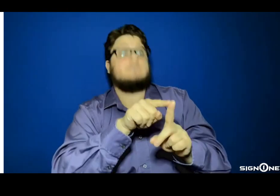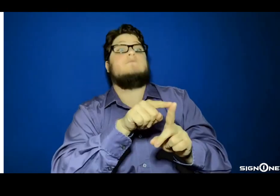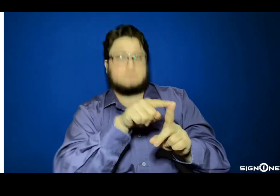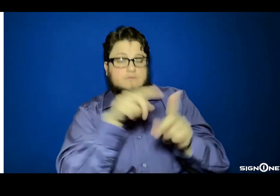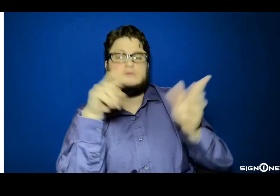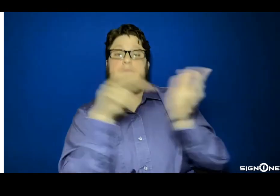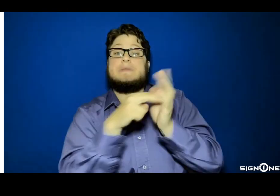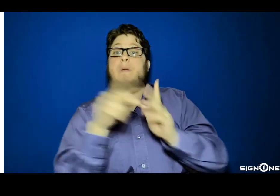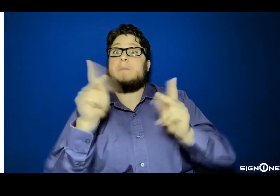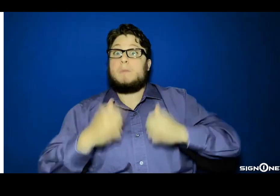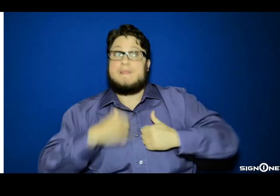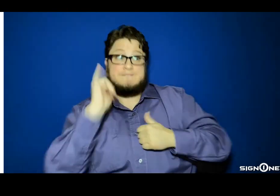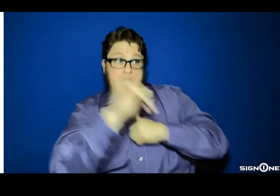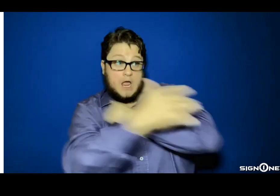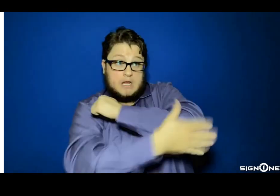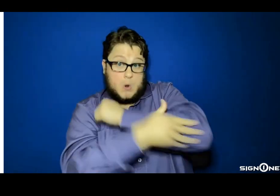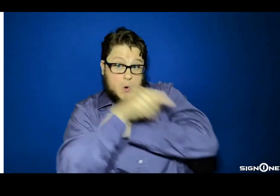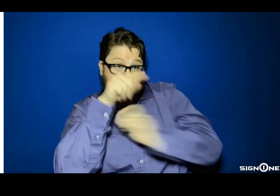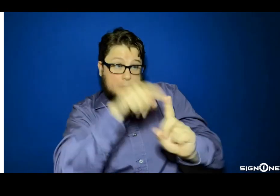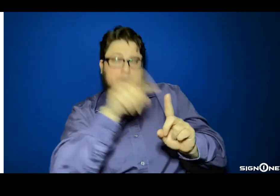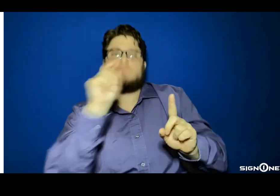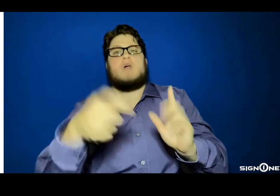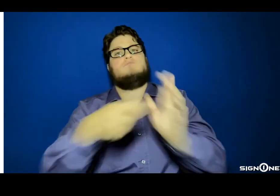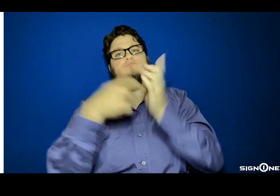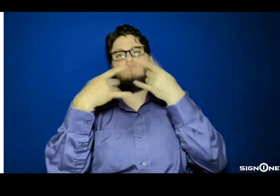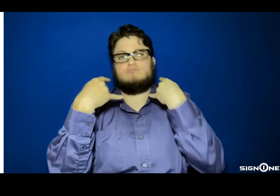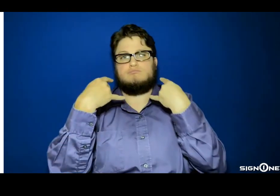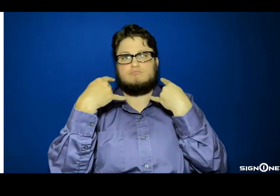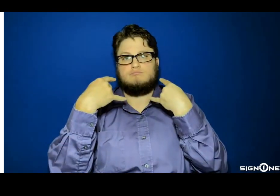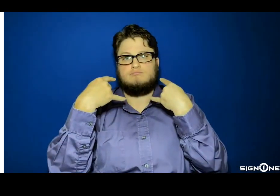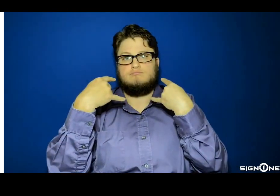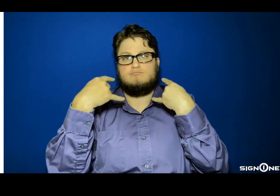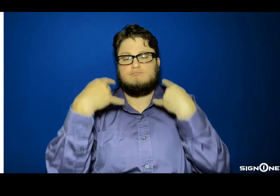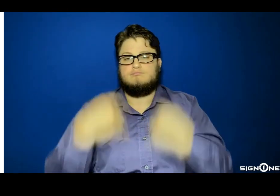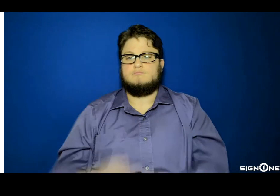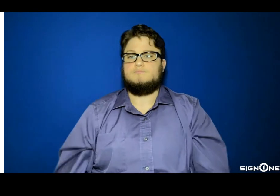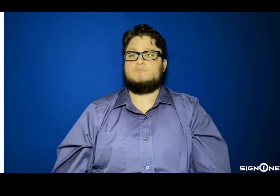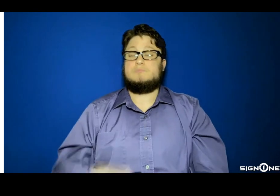in counties with 20 or more positive cases.